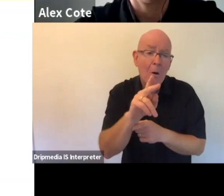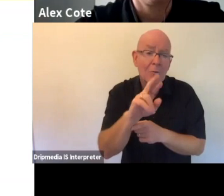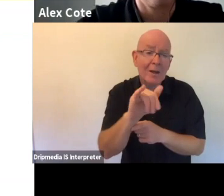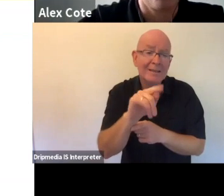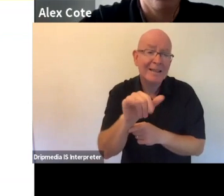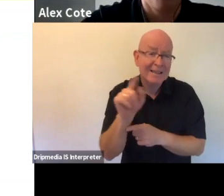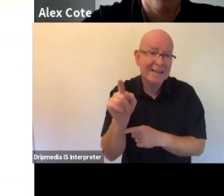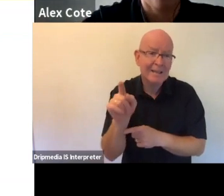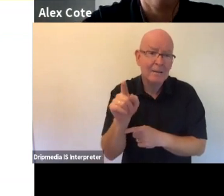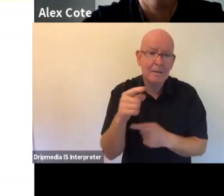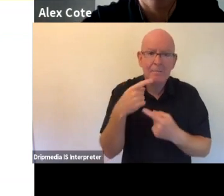with different support services.